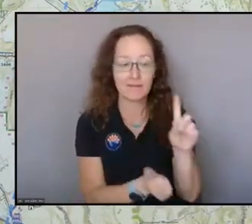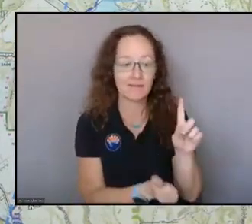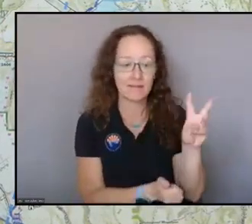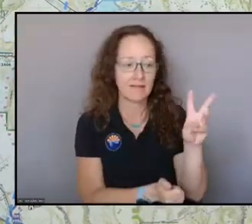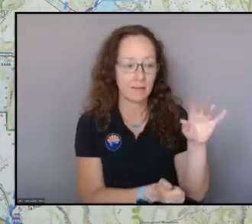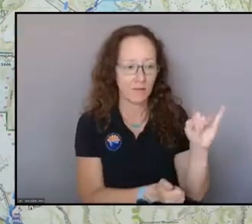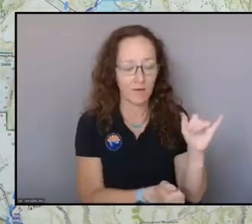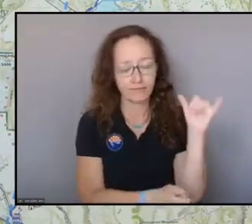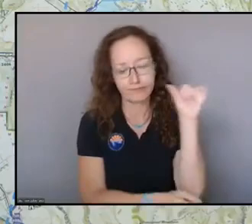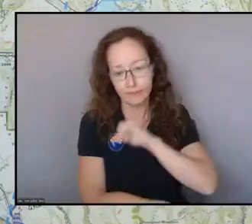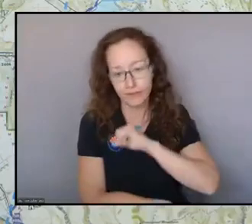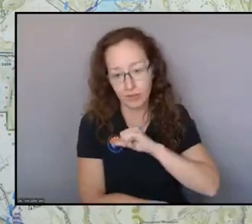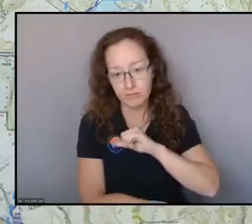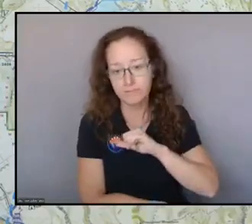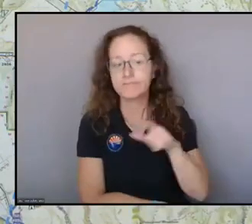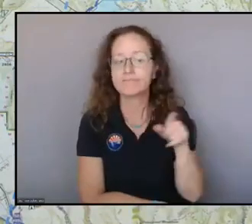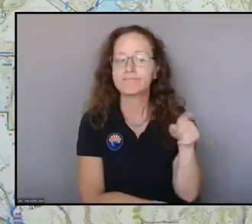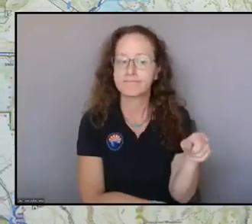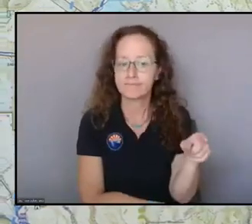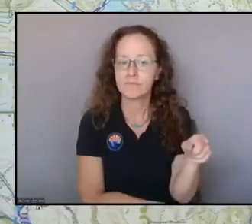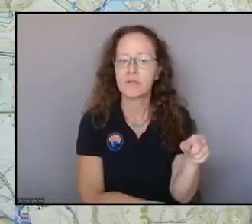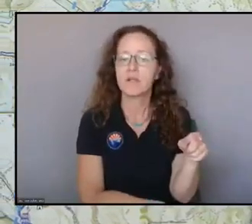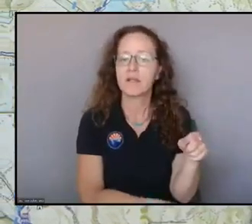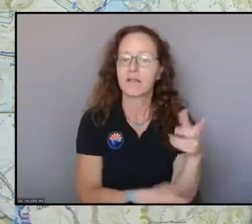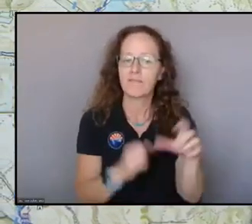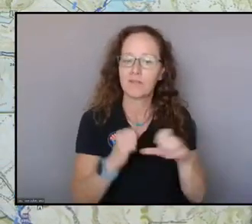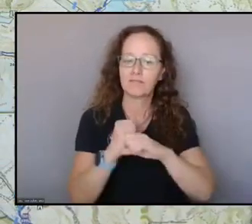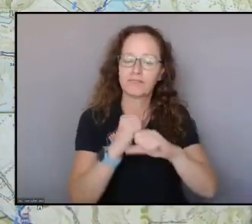THEY ARRESTED ONE PERSON FOR DWI.